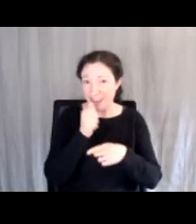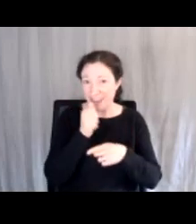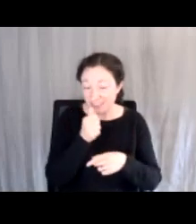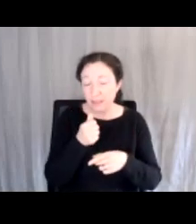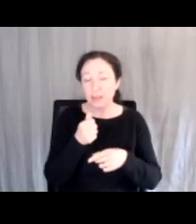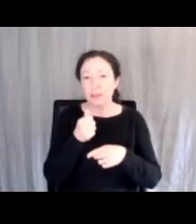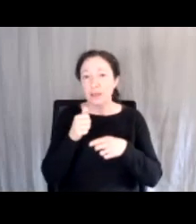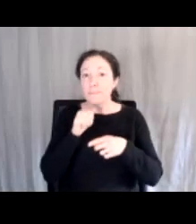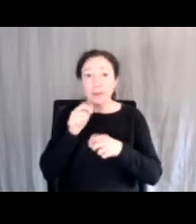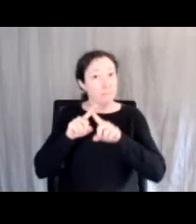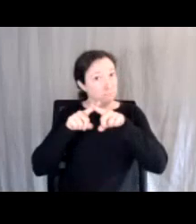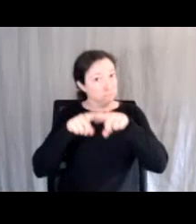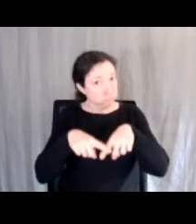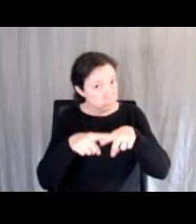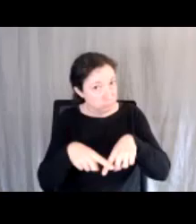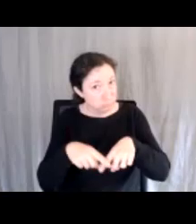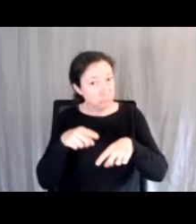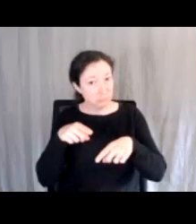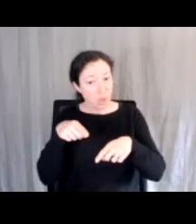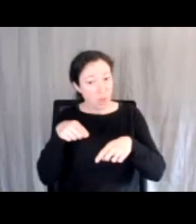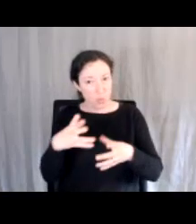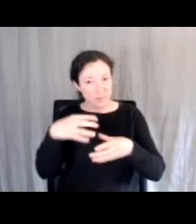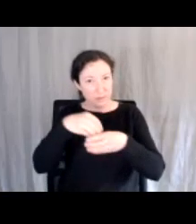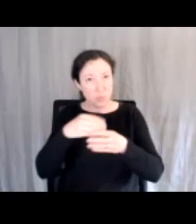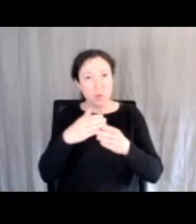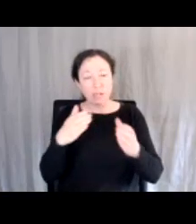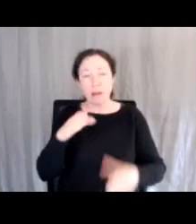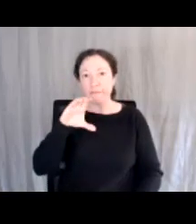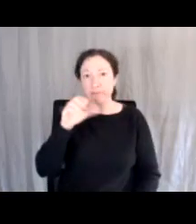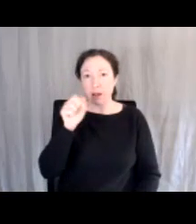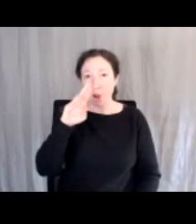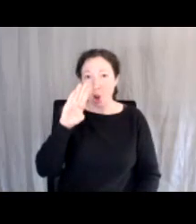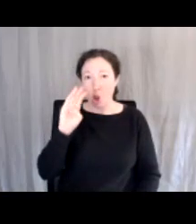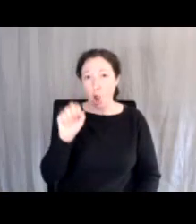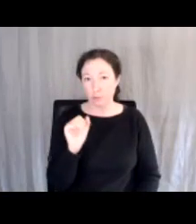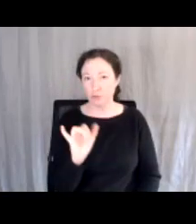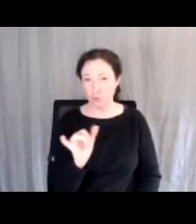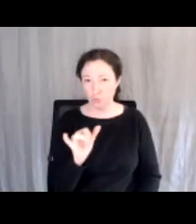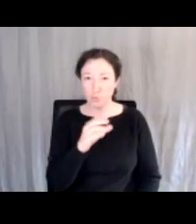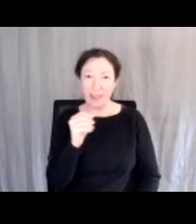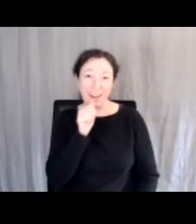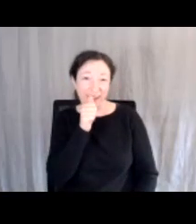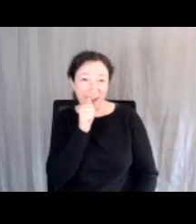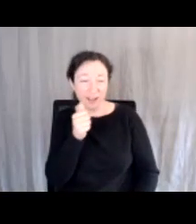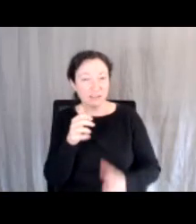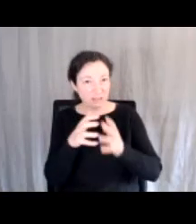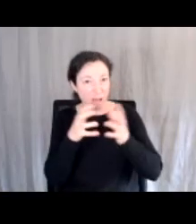and beans have a lot of carbohydrate too. And then nuts have a lot of fat. So if you overeat those, it's maybe too much carb